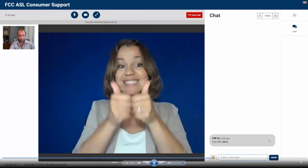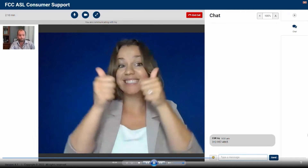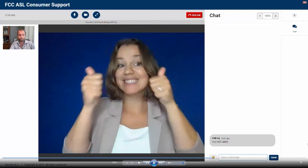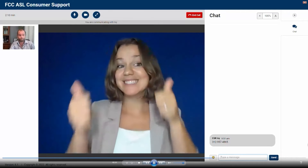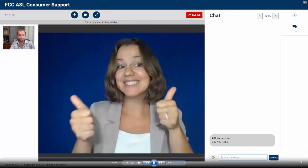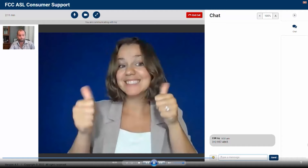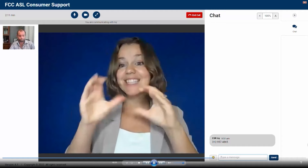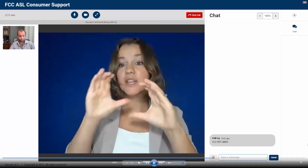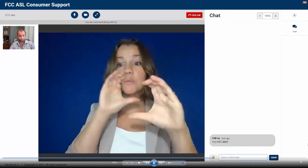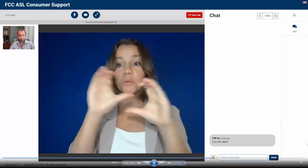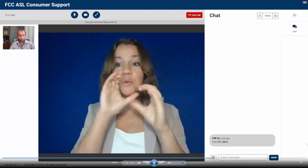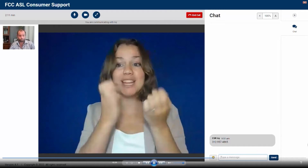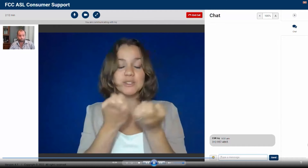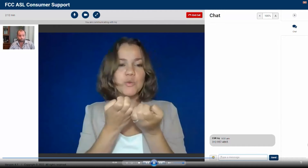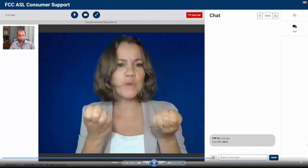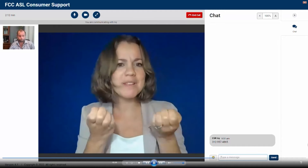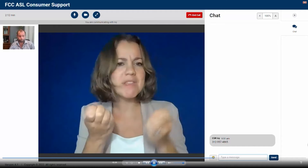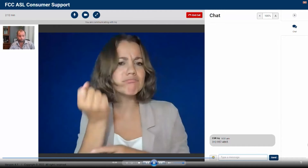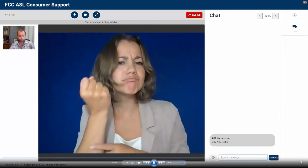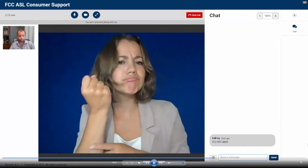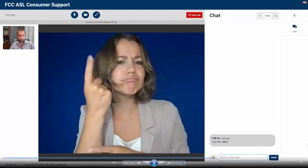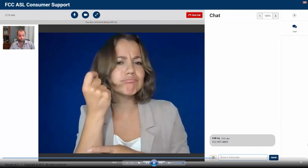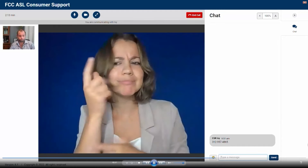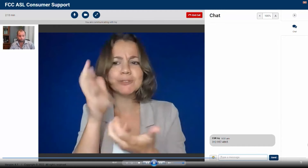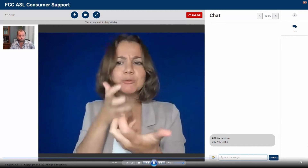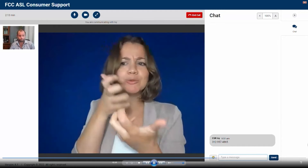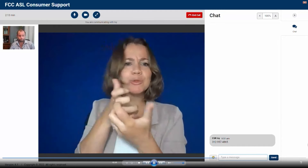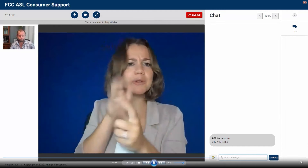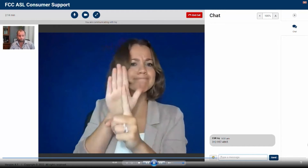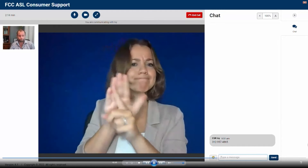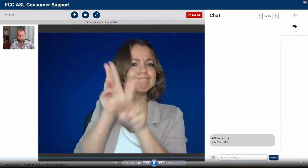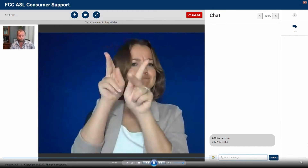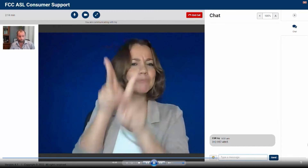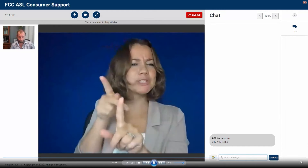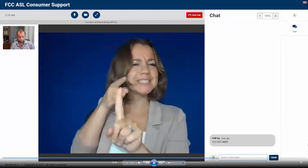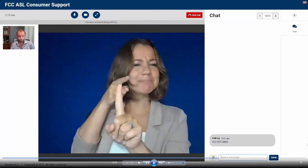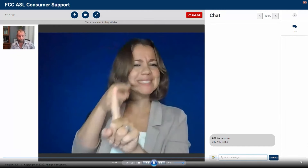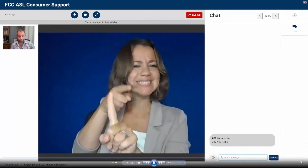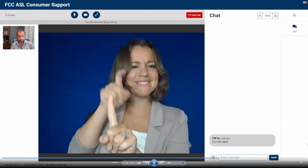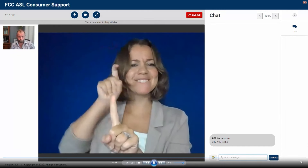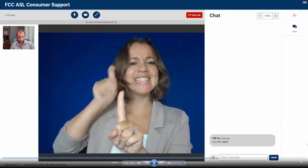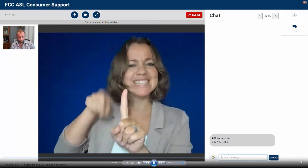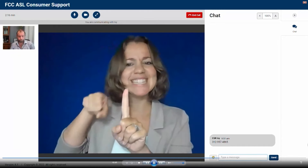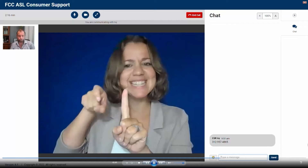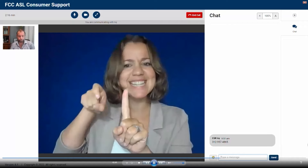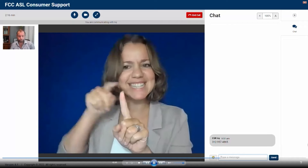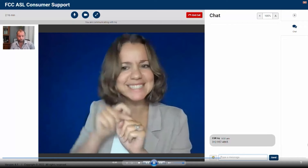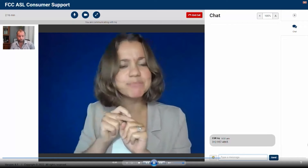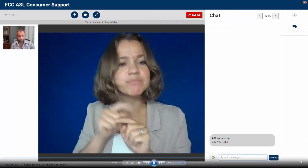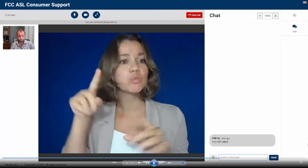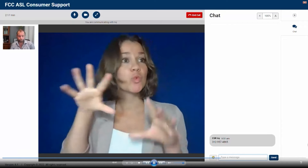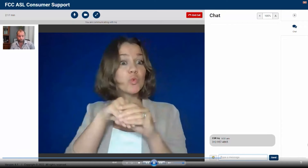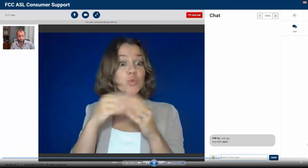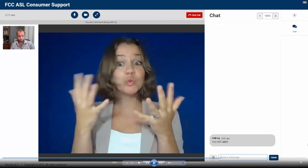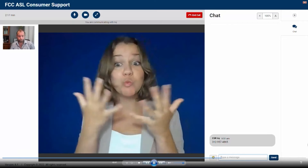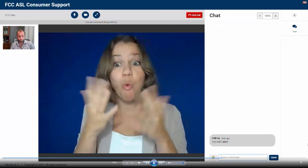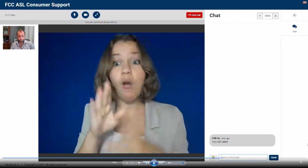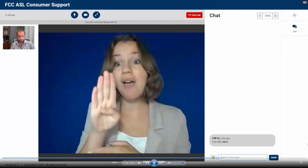THAT'S GREAT INFORMATION. WHAT CAN THE PROGRAM DO FOR ELIGIBLE DEAF-BLIND INDIVIDUALS?